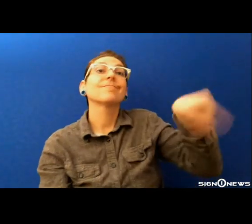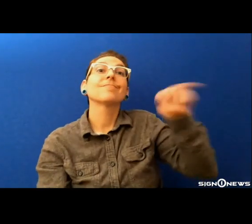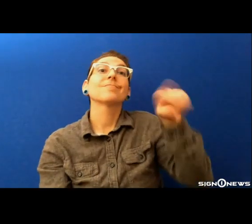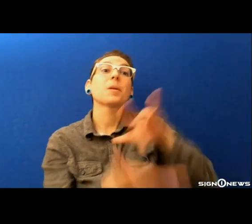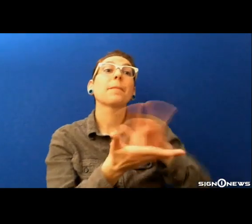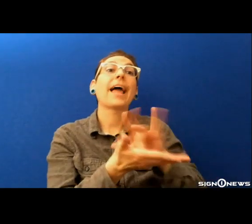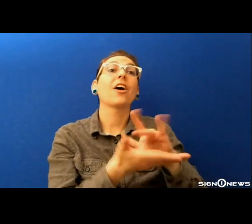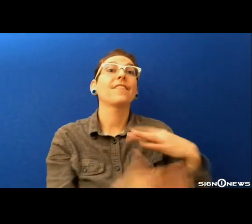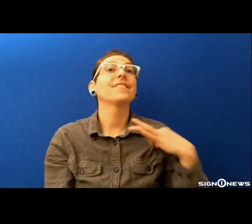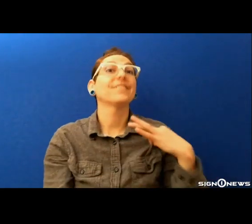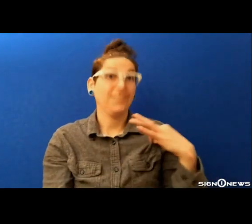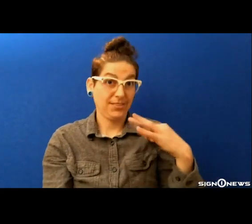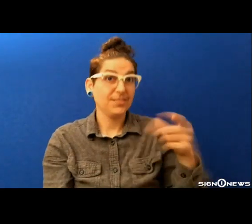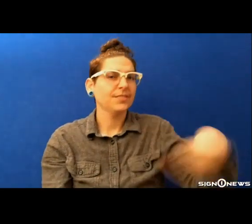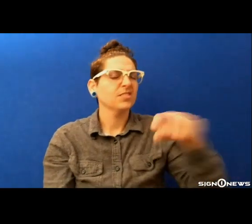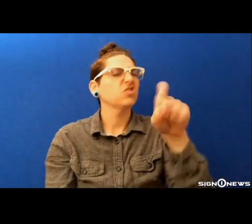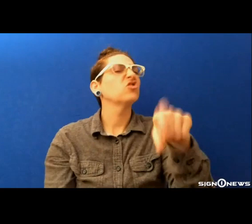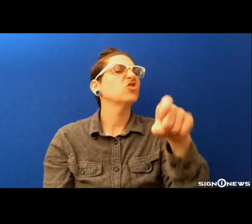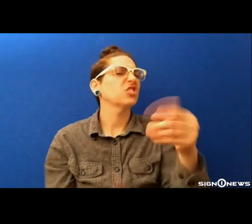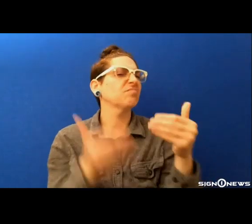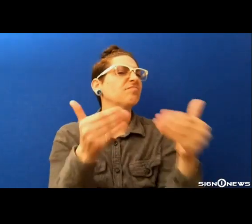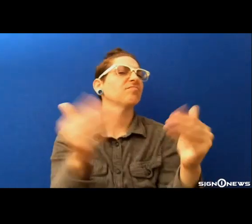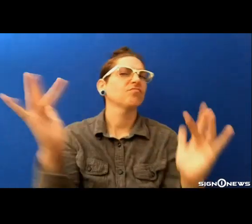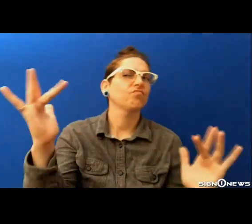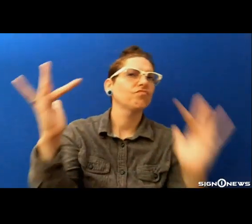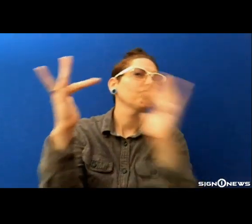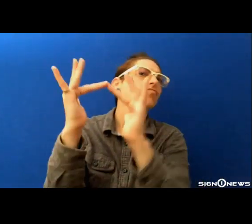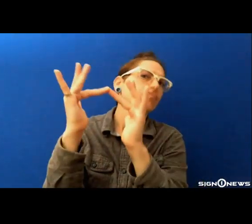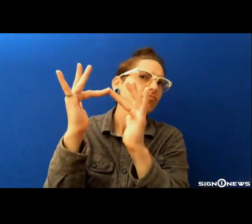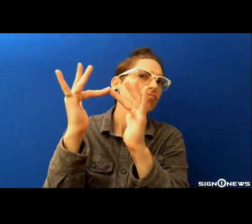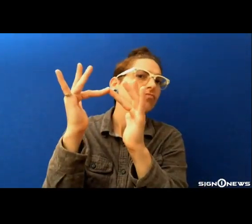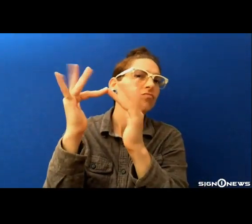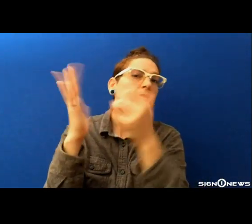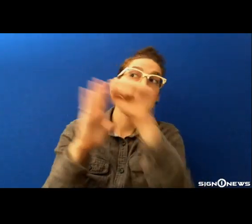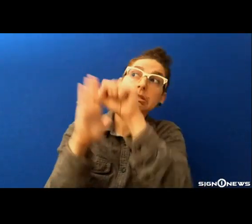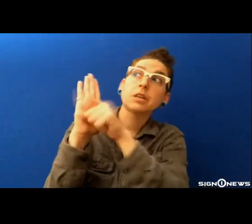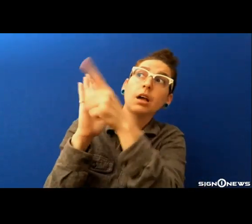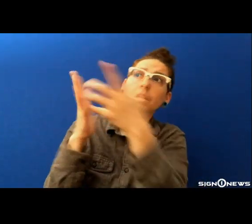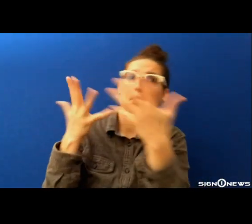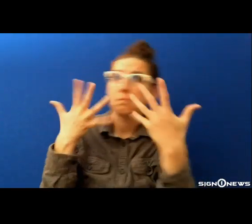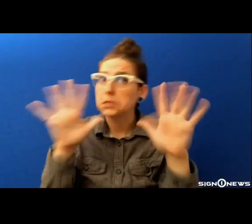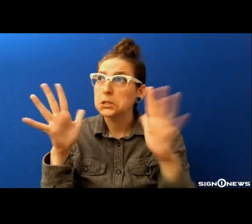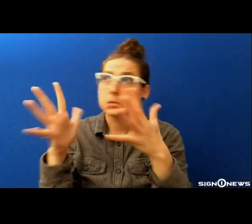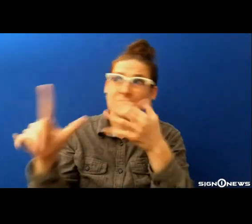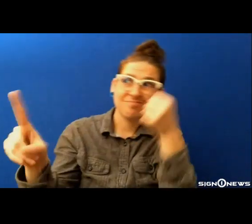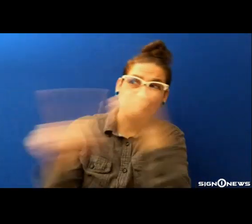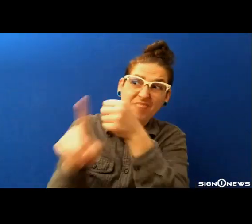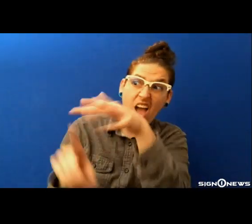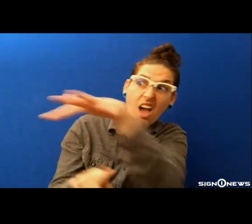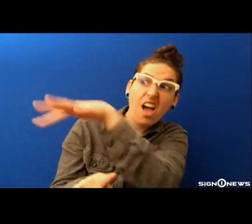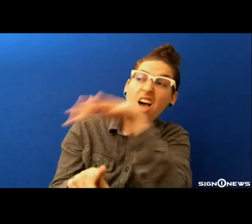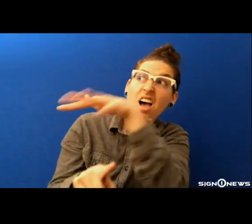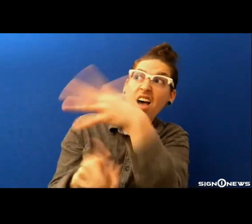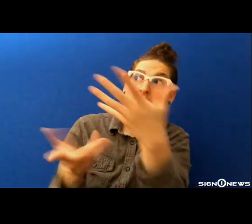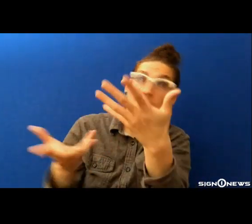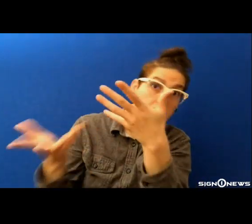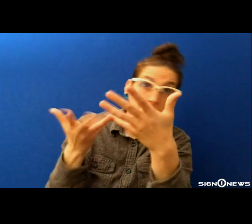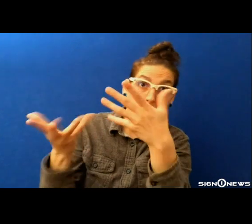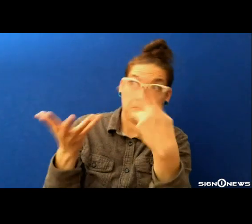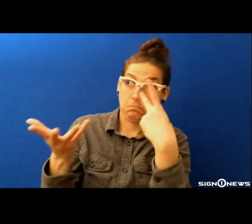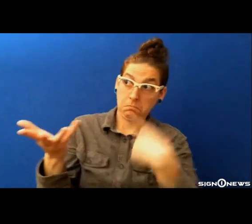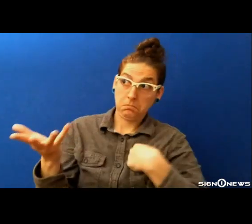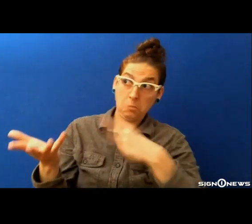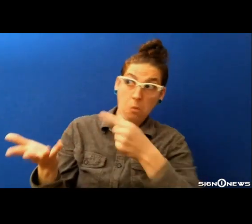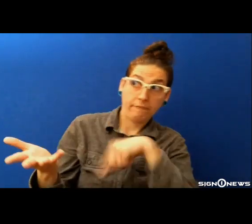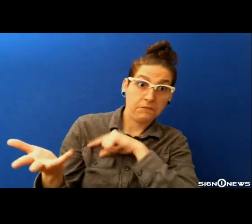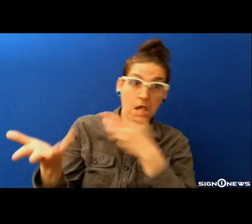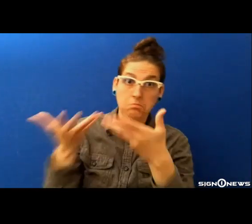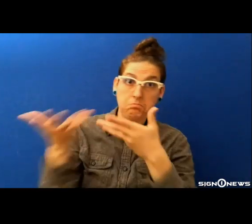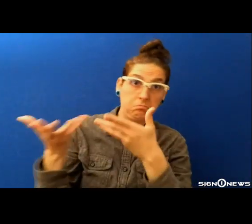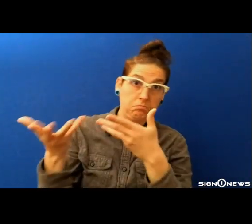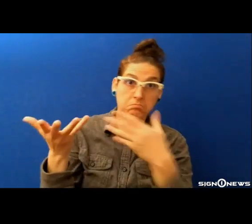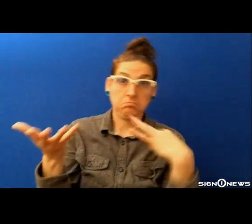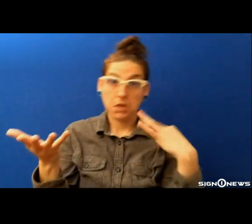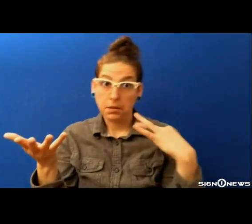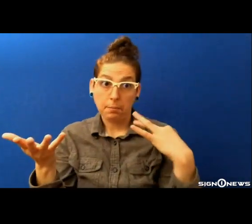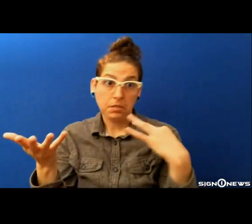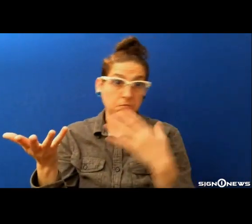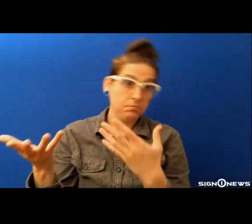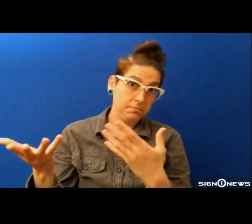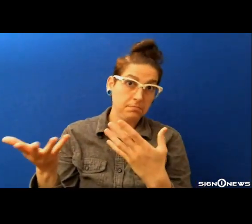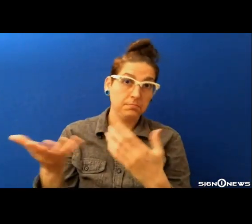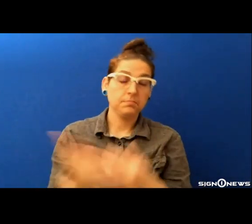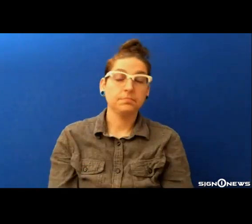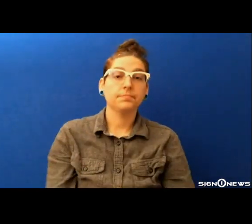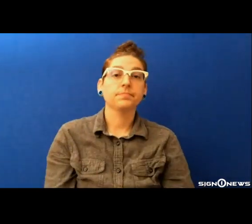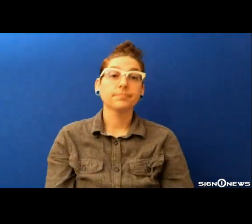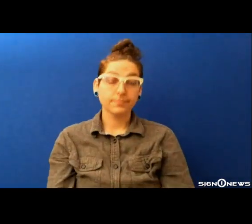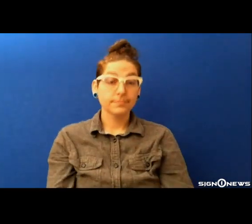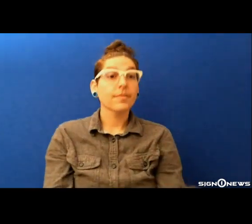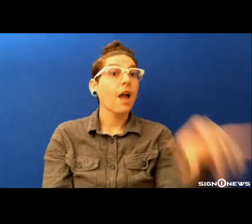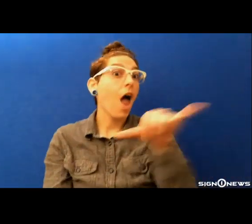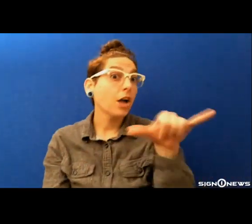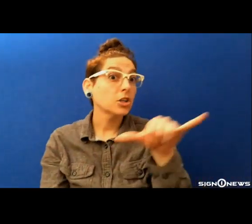All medical volunteers should contact the impacted states to determine eligibility.